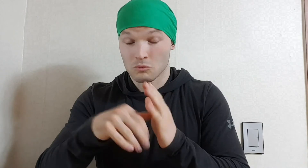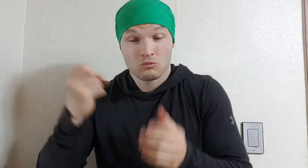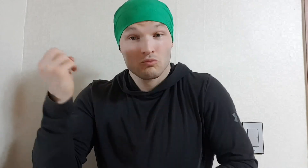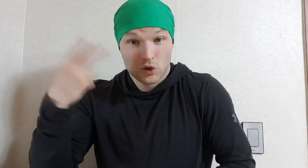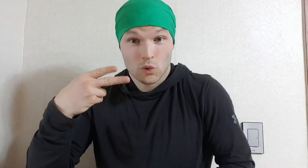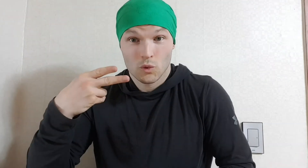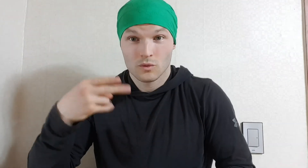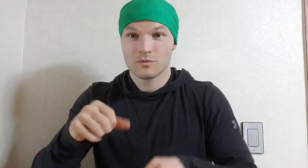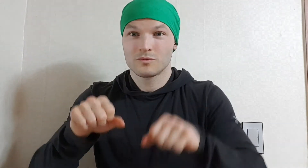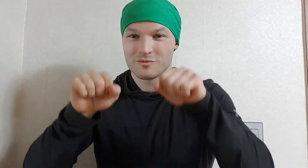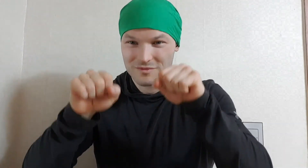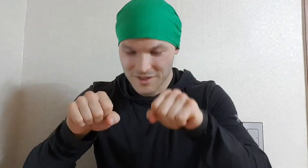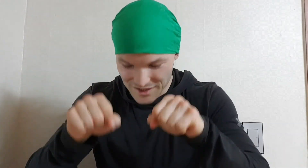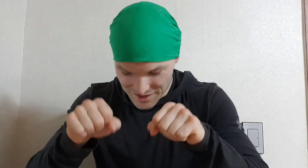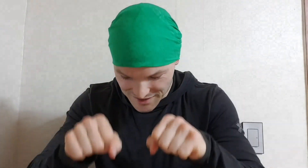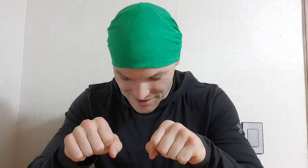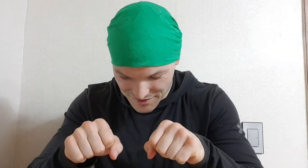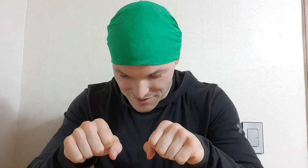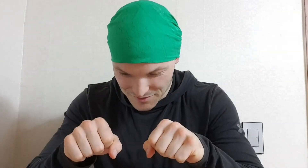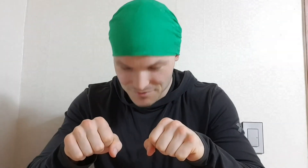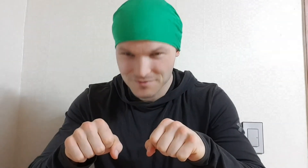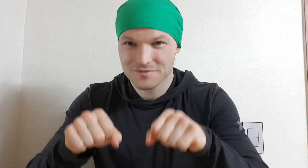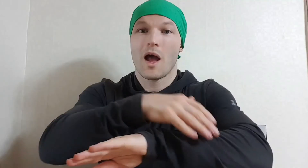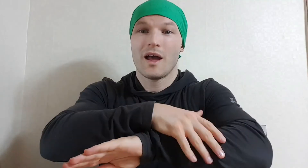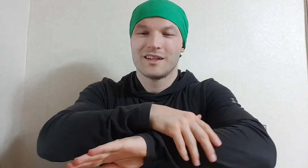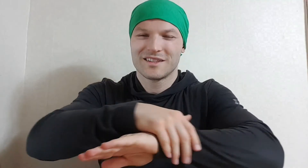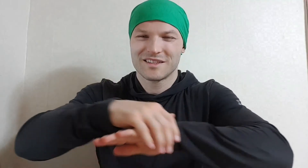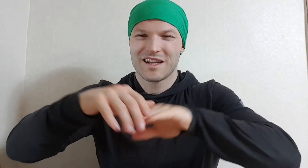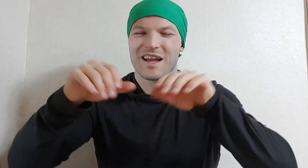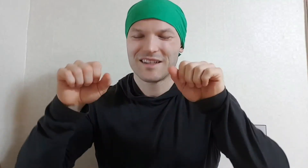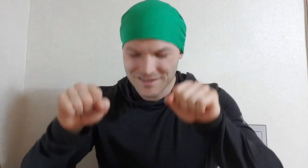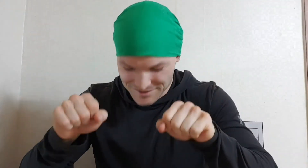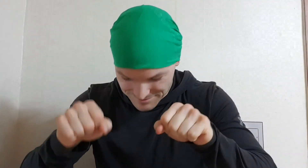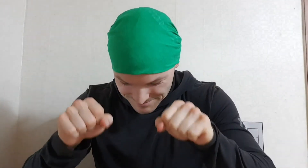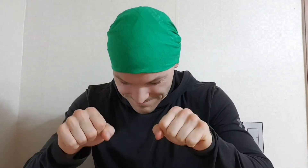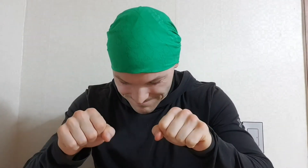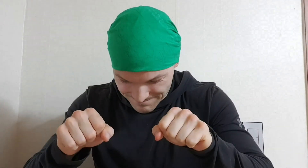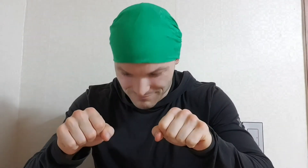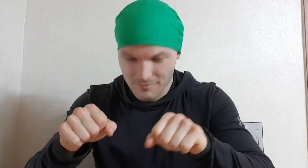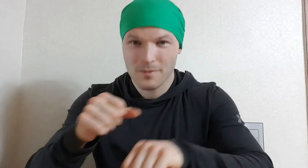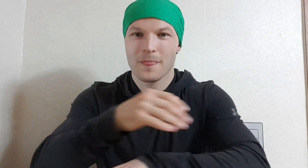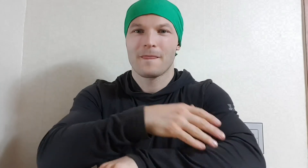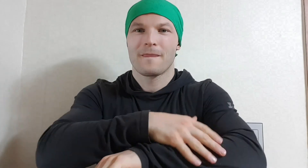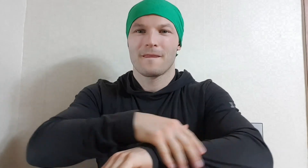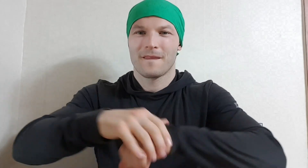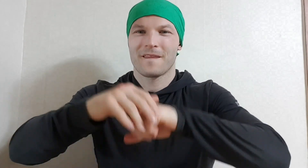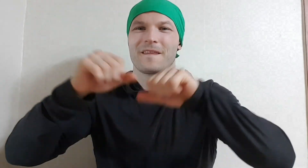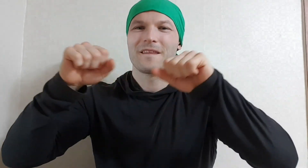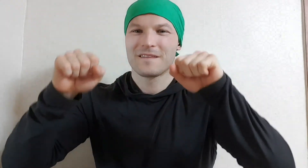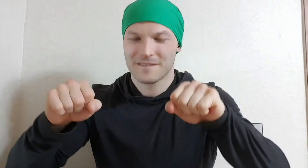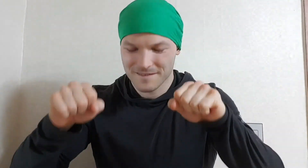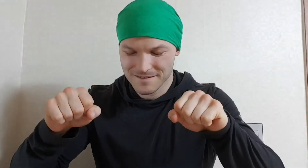(again - the same sign as hello) Goodbye! Are you well?/Be well! (this is a more formal way to greet in KSL)